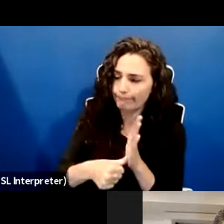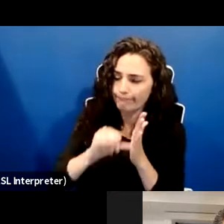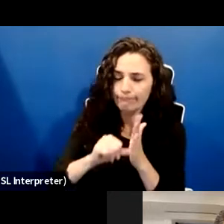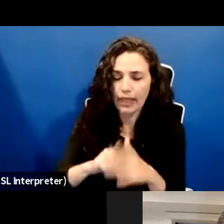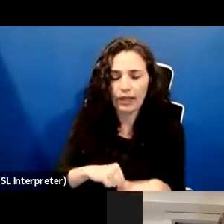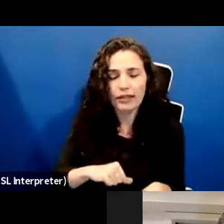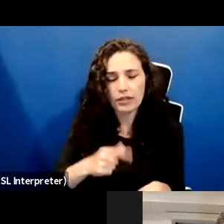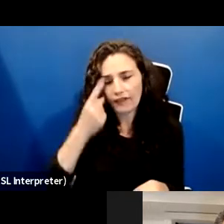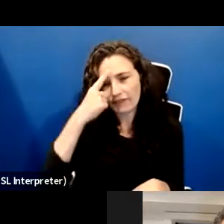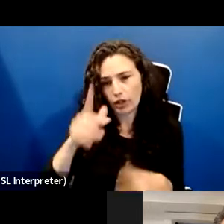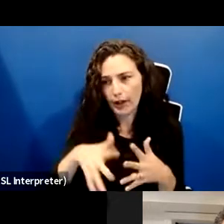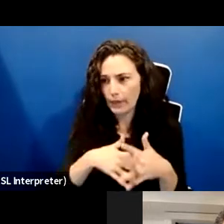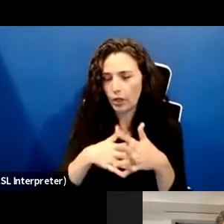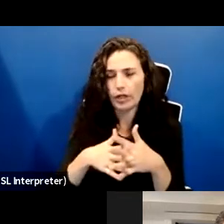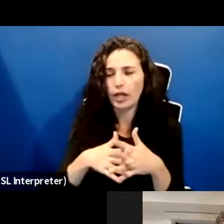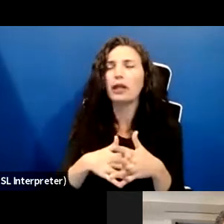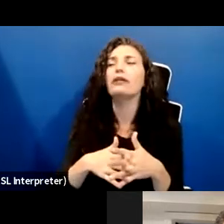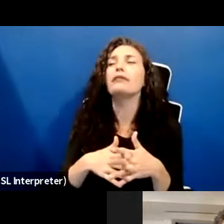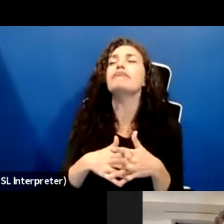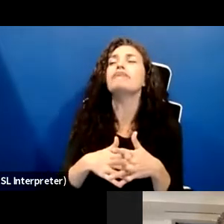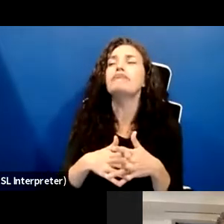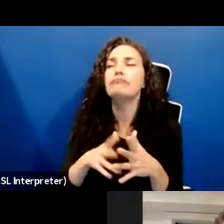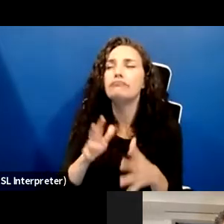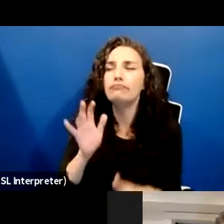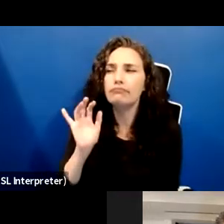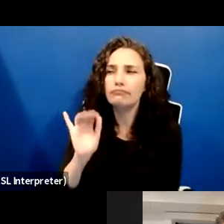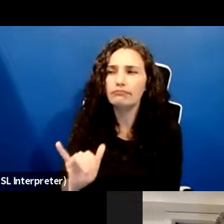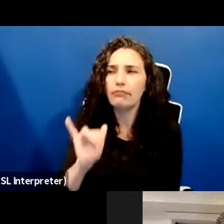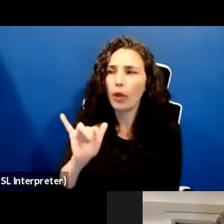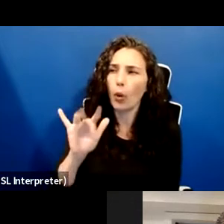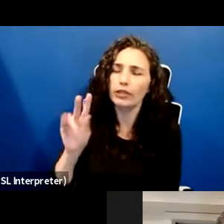So, these insights give us, give the audience,